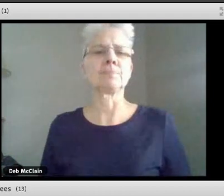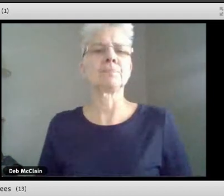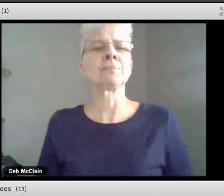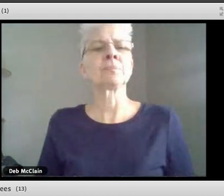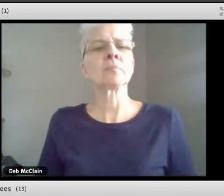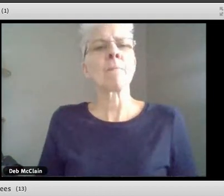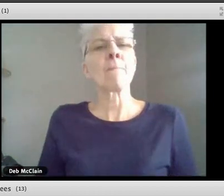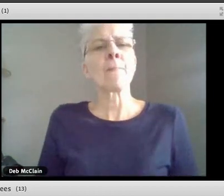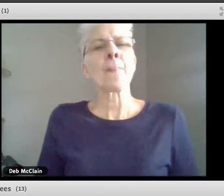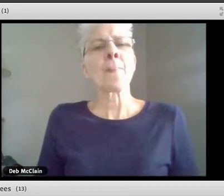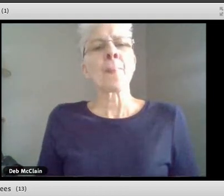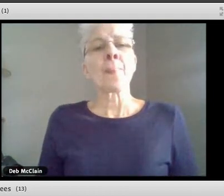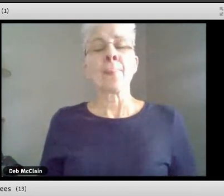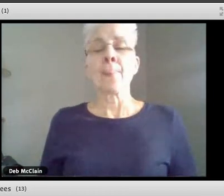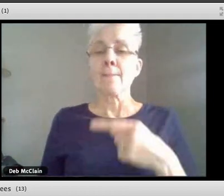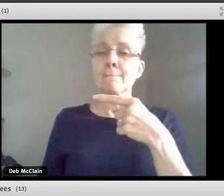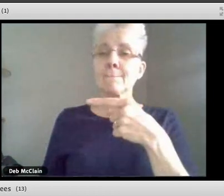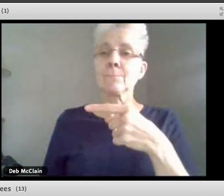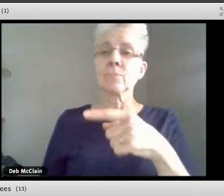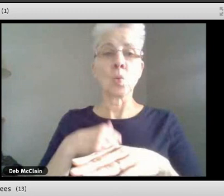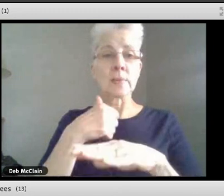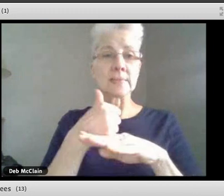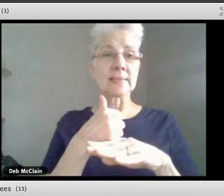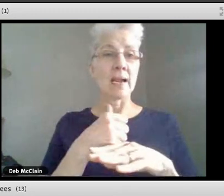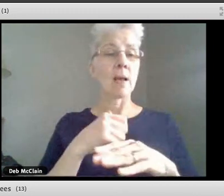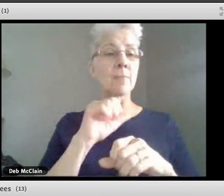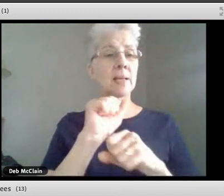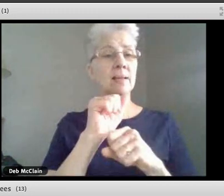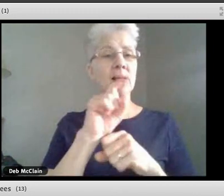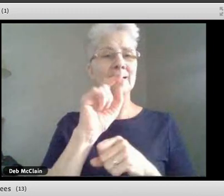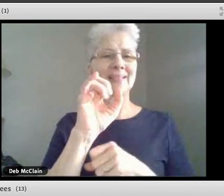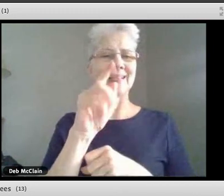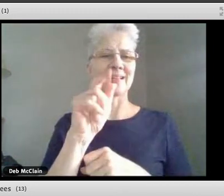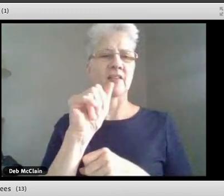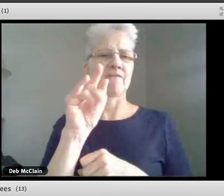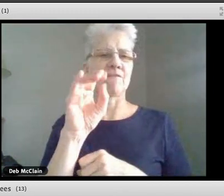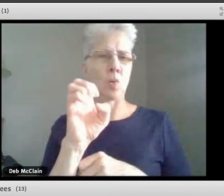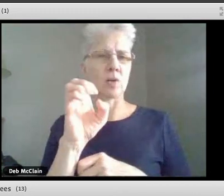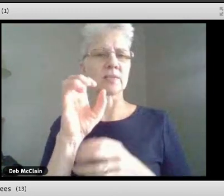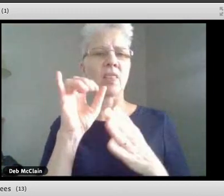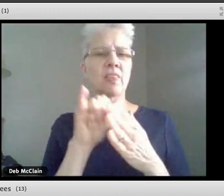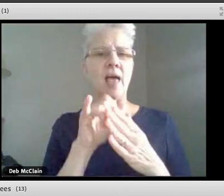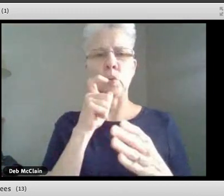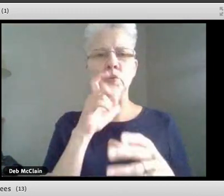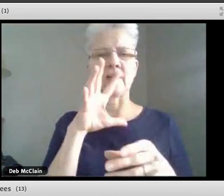Involve people who are interested in this. Involve administration, maybe those partners, community partners,